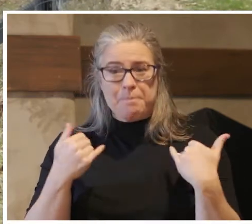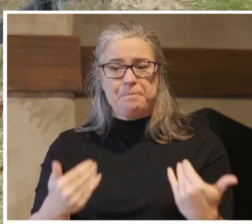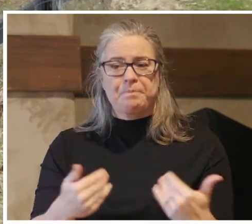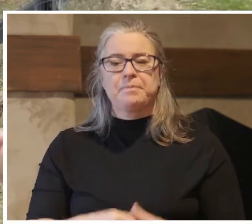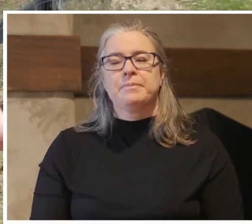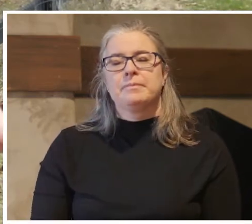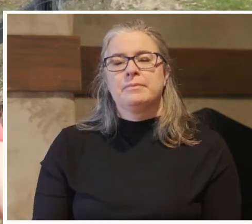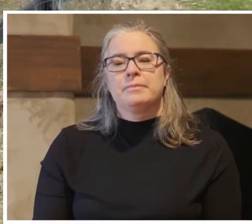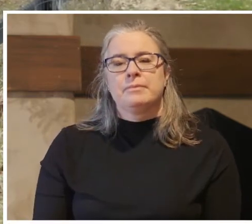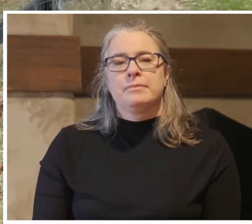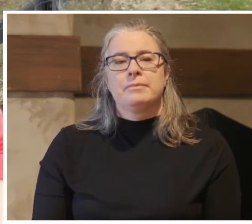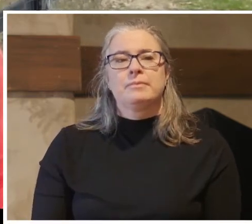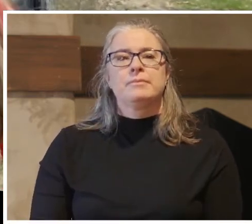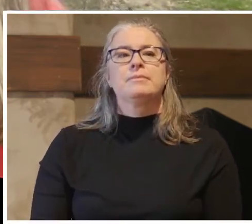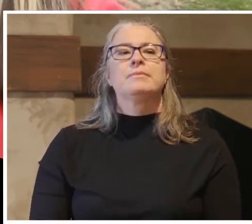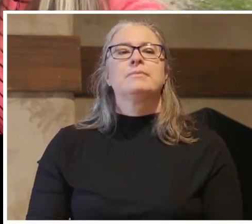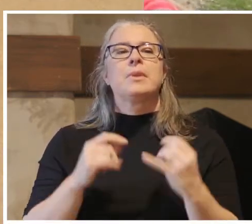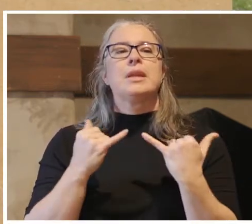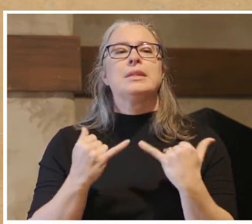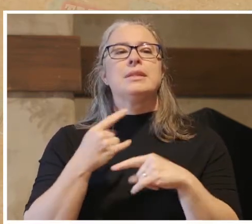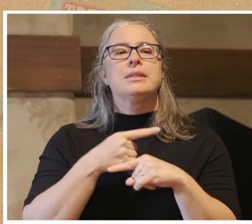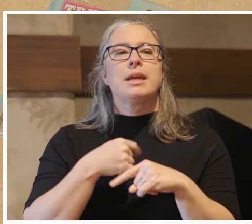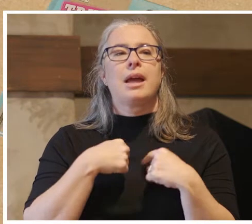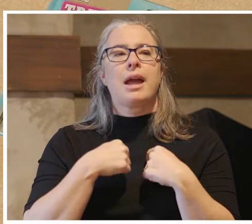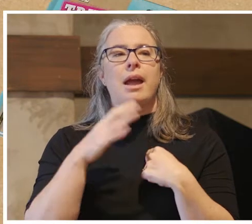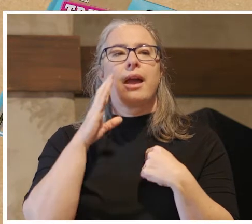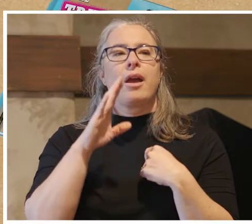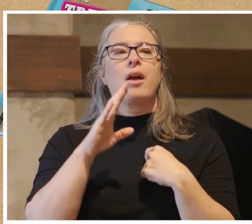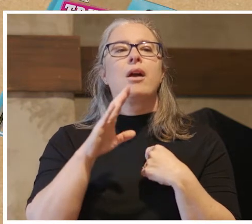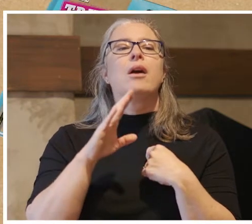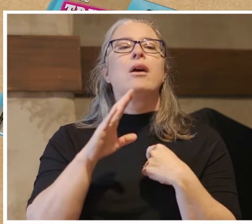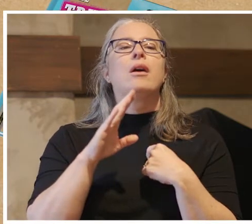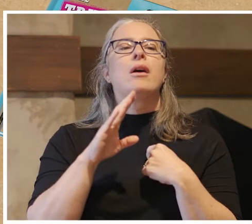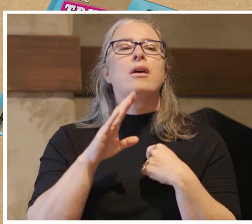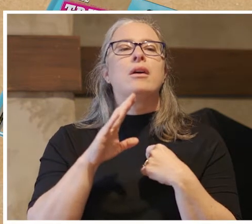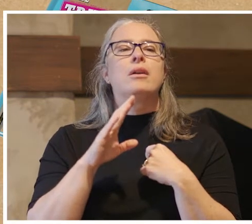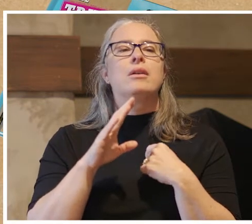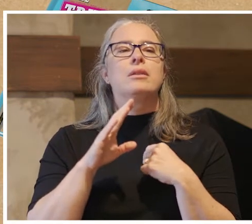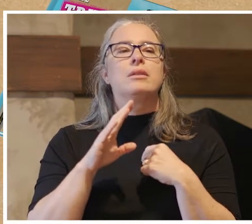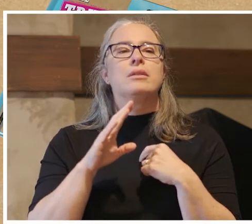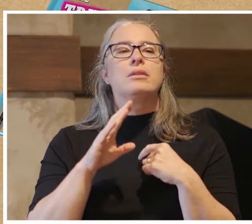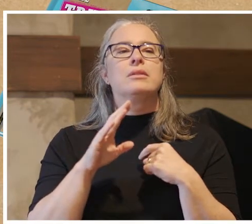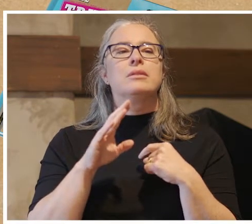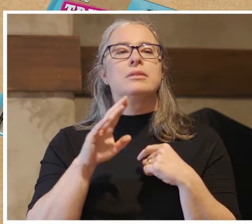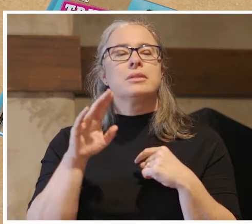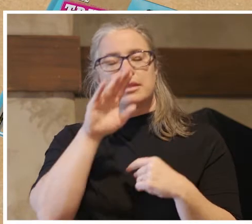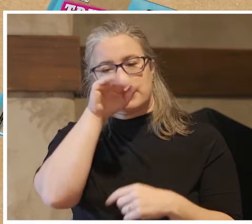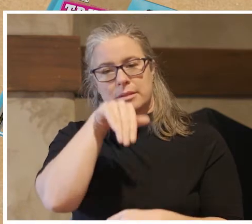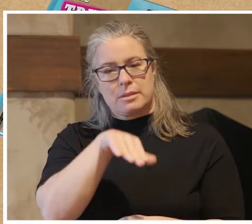All right, let's go. All right. Today I'm drawing Fitz for the Louisville Zoo.